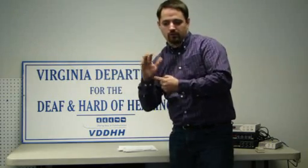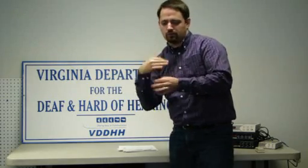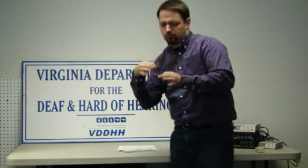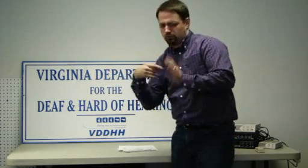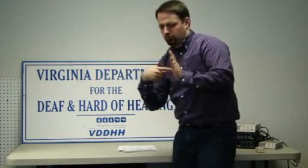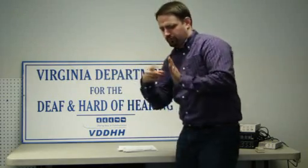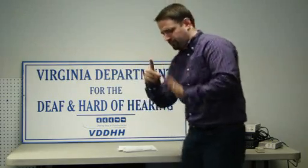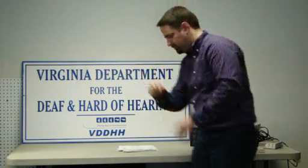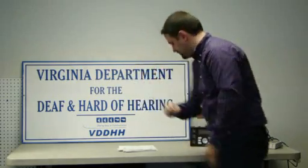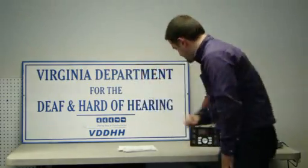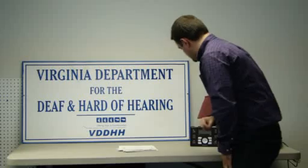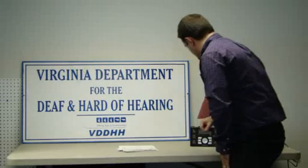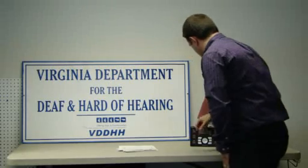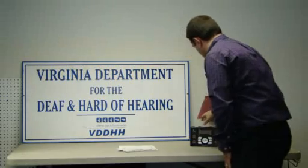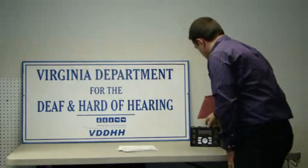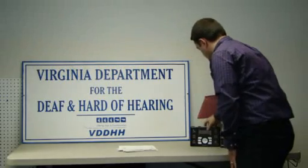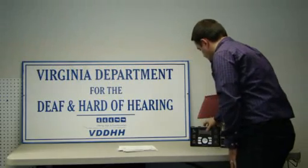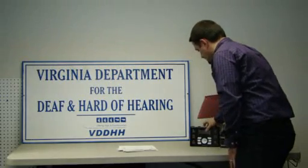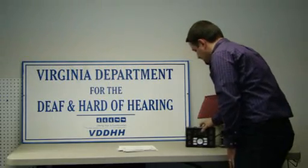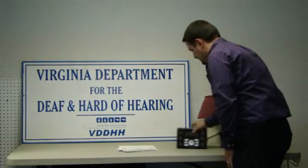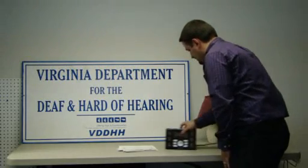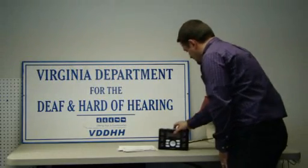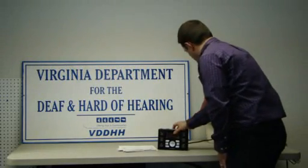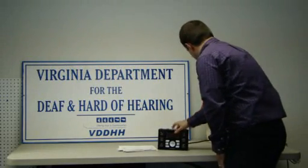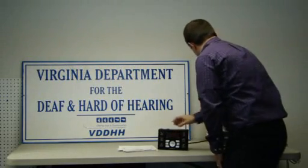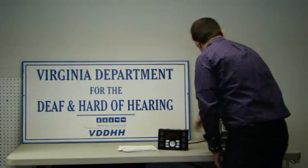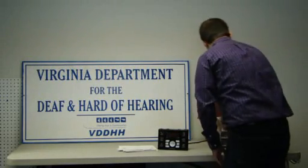I'll demonstrate in a second.